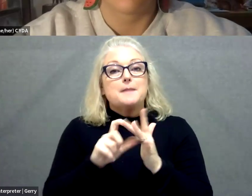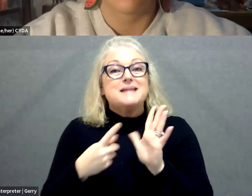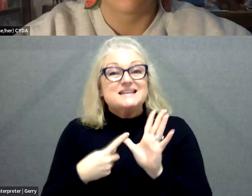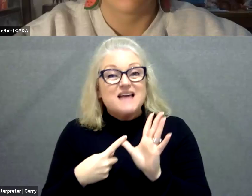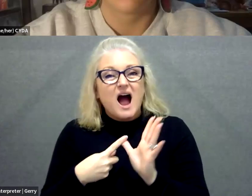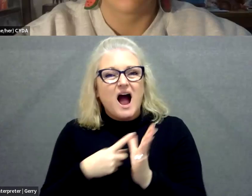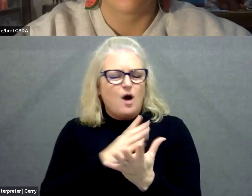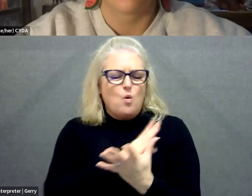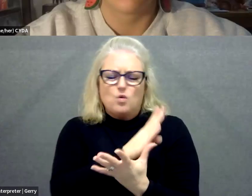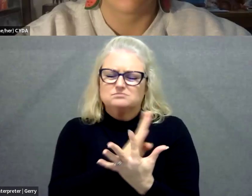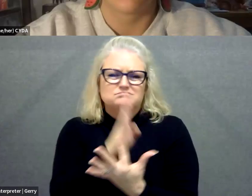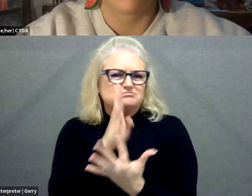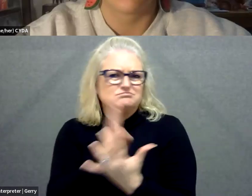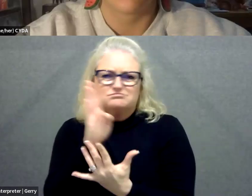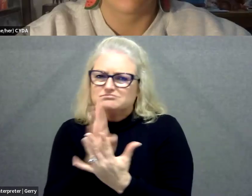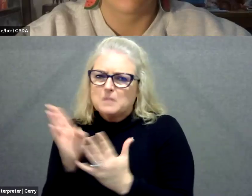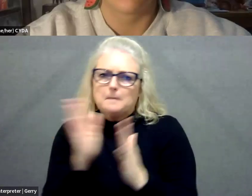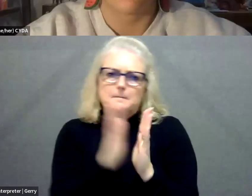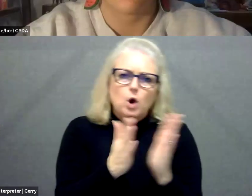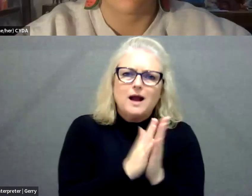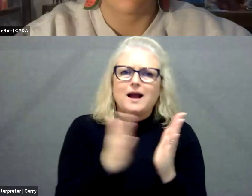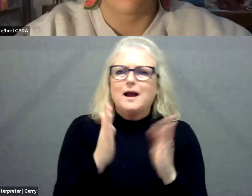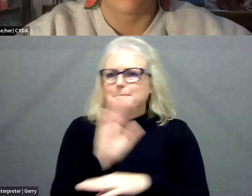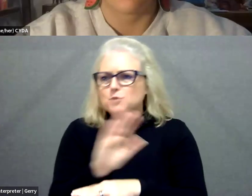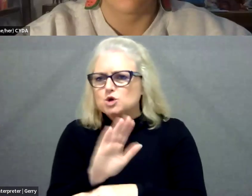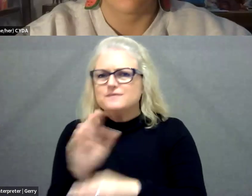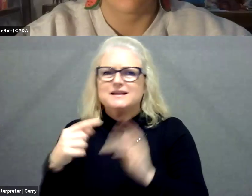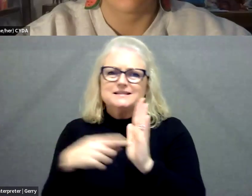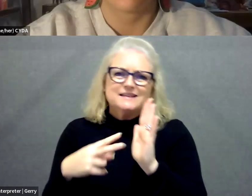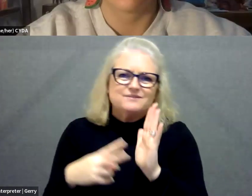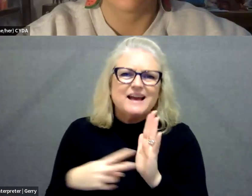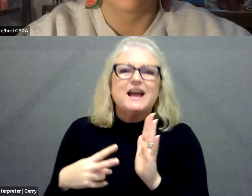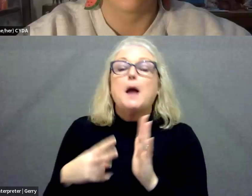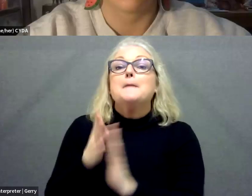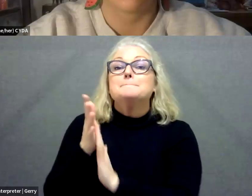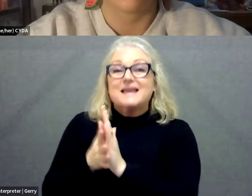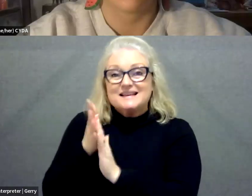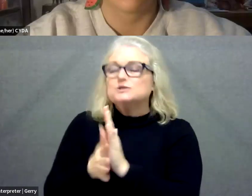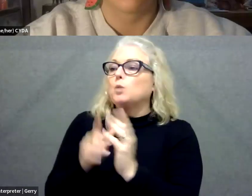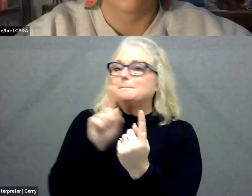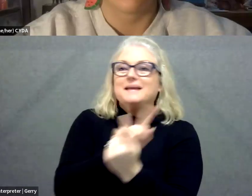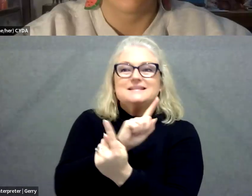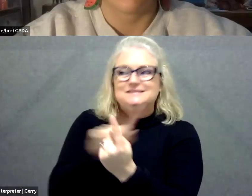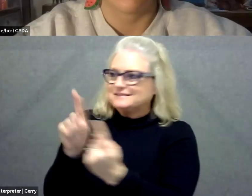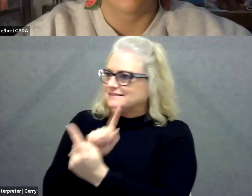us to meet people outside of our usual social circles. So if you are someone who doesn't have